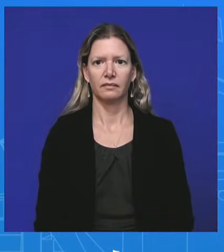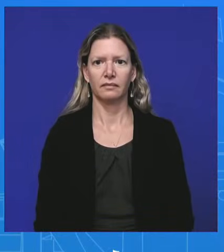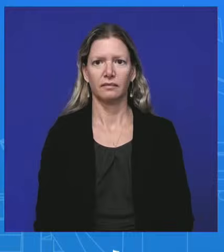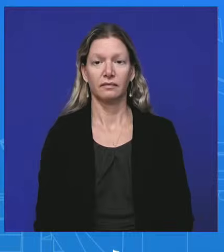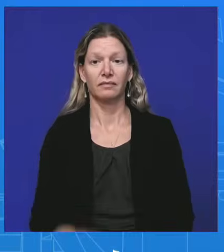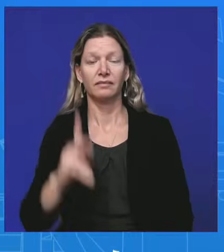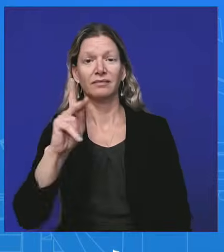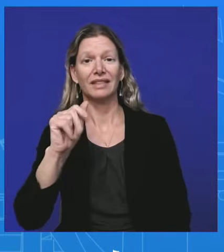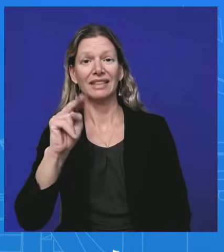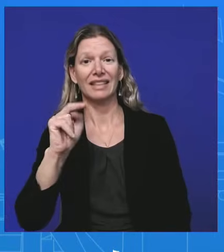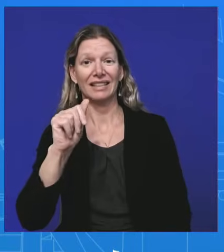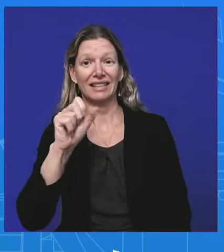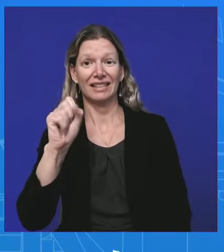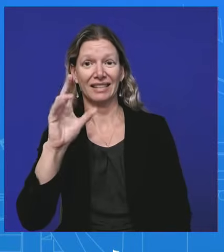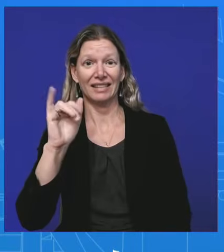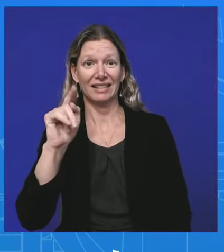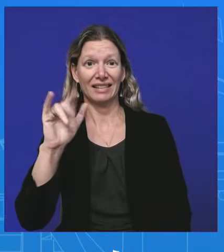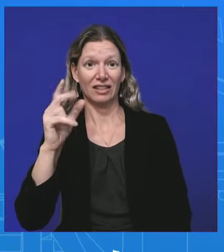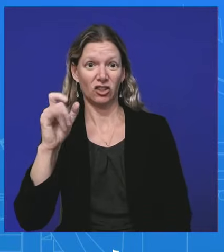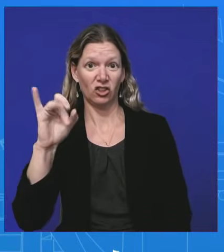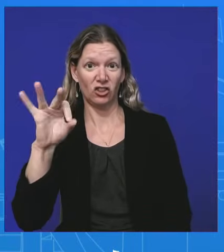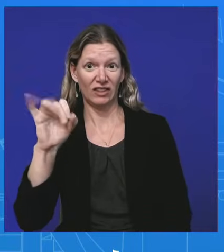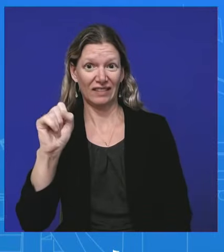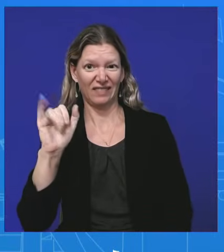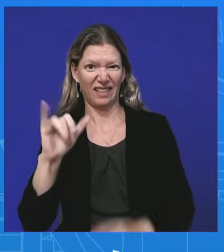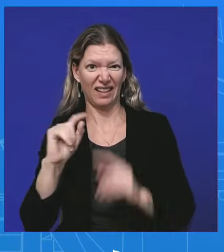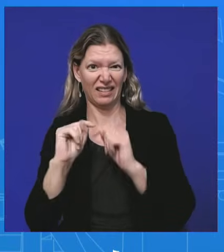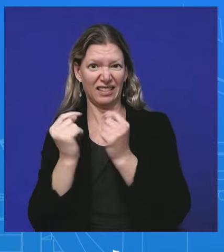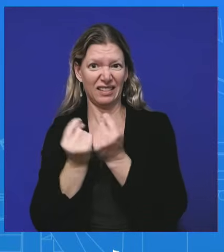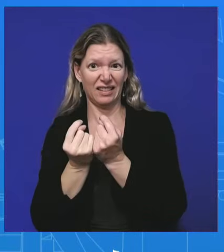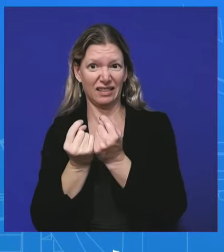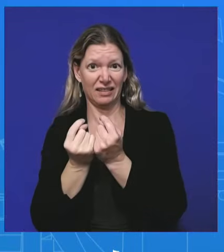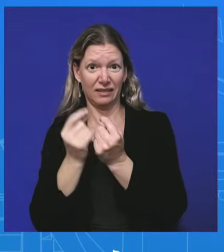Ms. Jean-Pierre: So, what I can say is all -- the team, per usual, when there is a -- a champion --